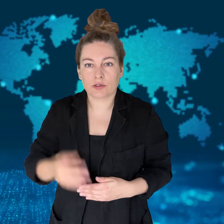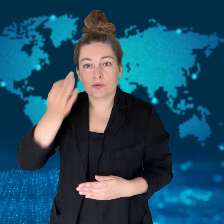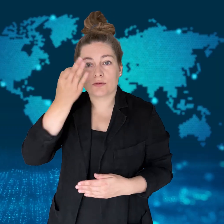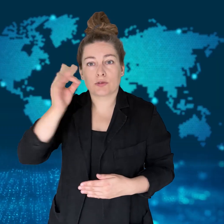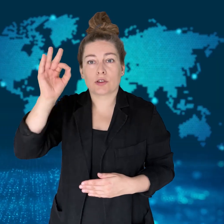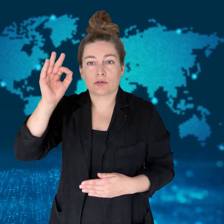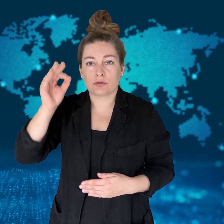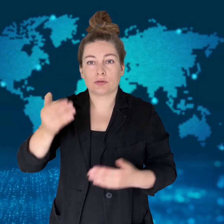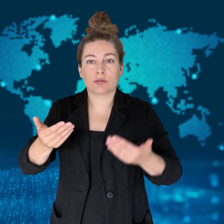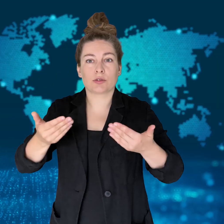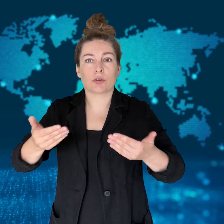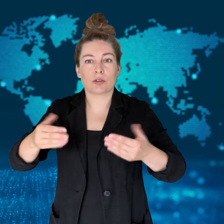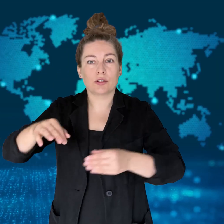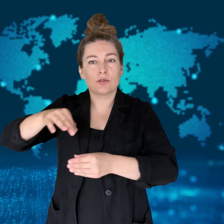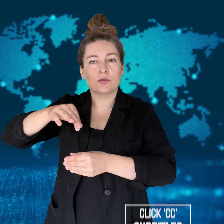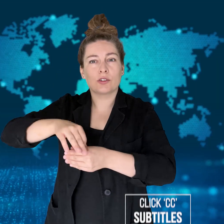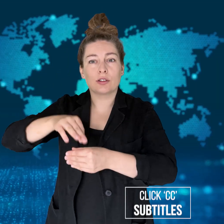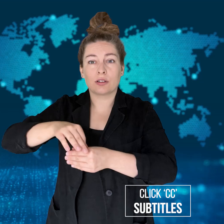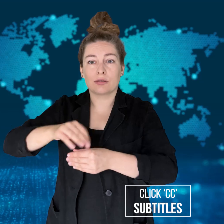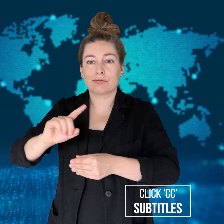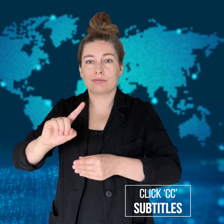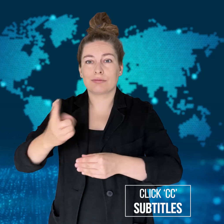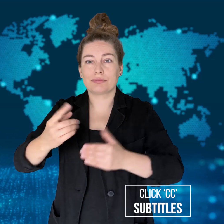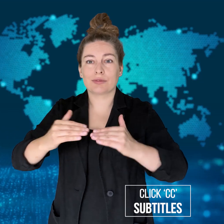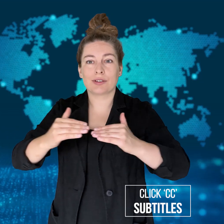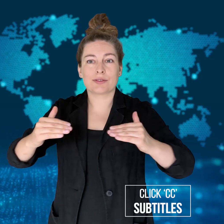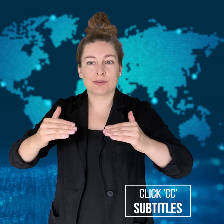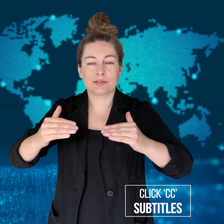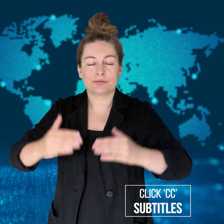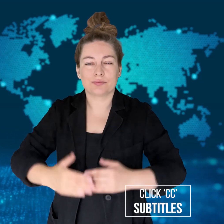First round of snap election